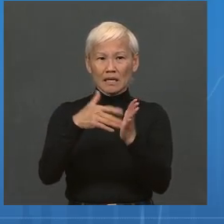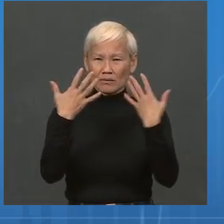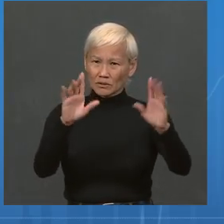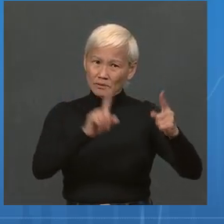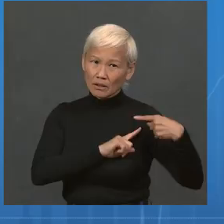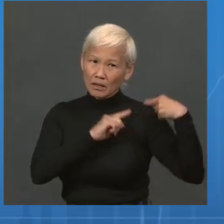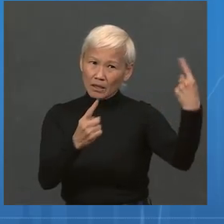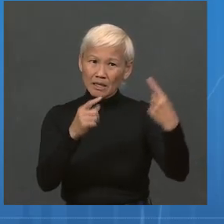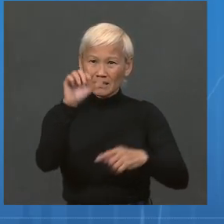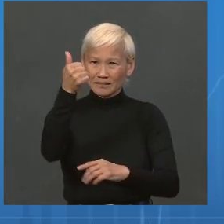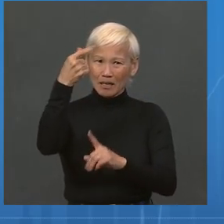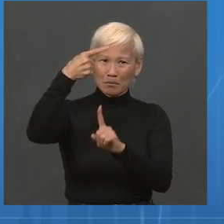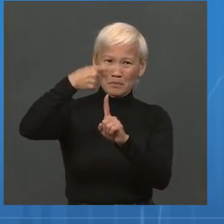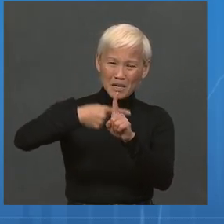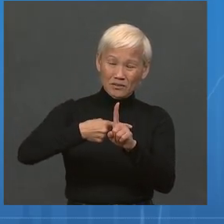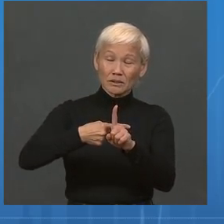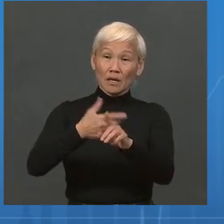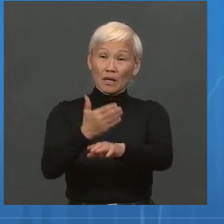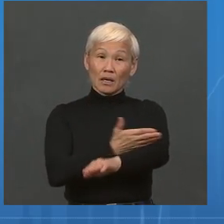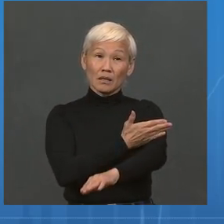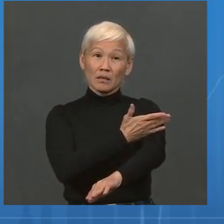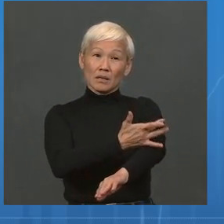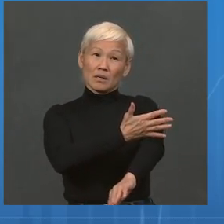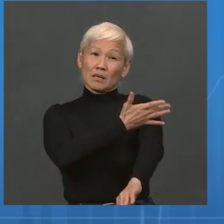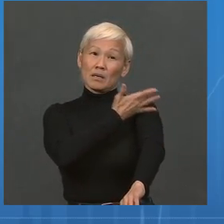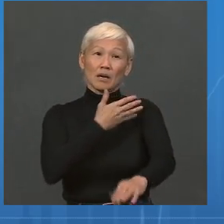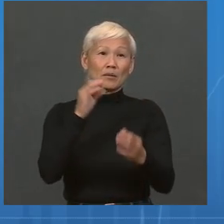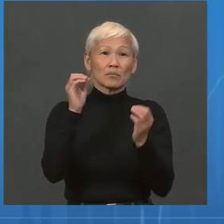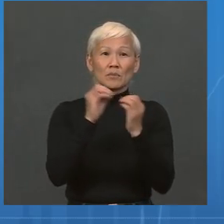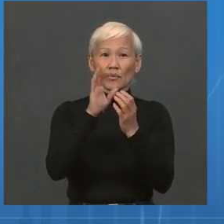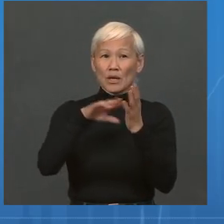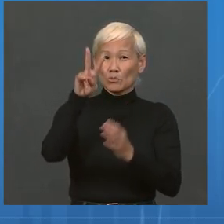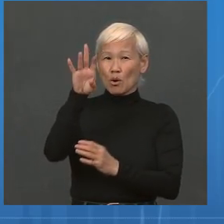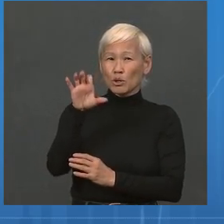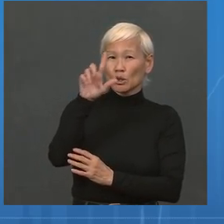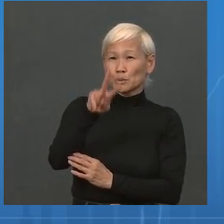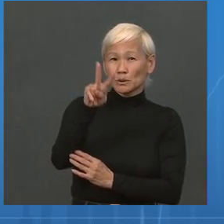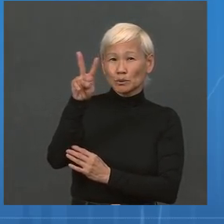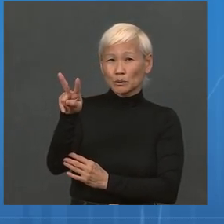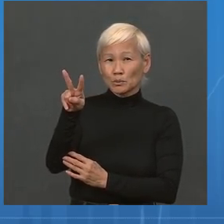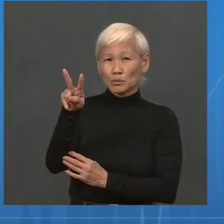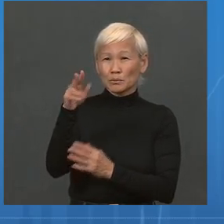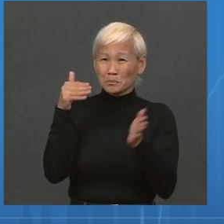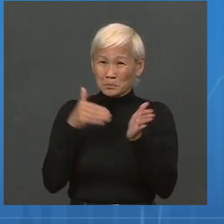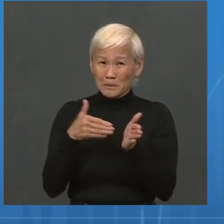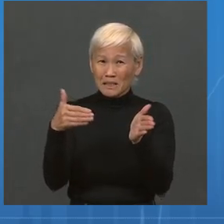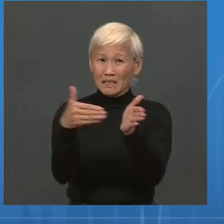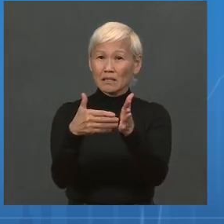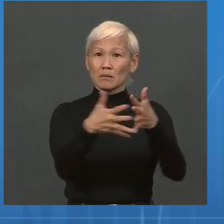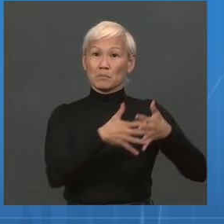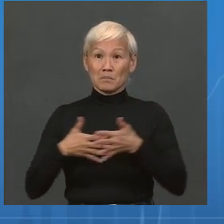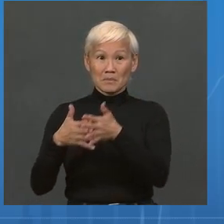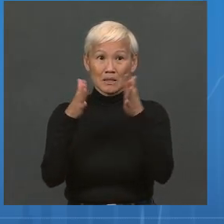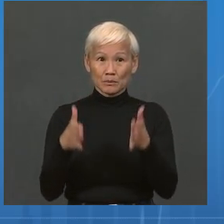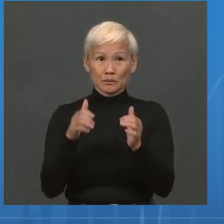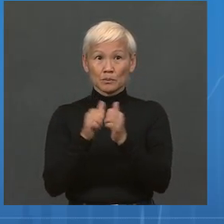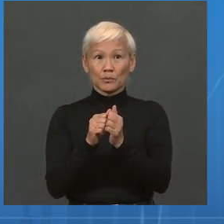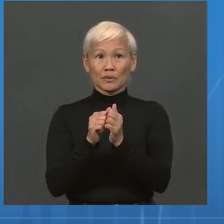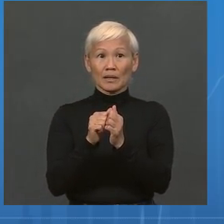with more than 222 million Americans with at least their first shot and 70 percent of adults